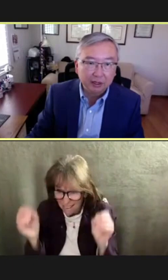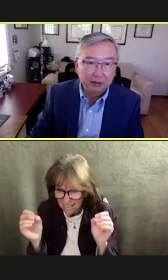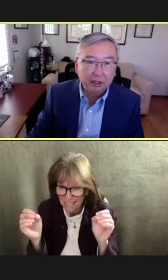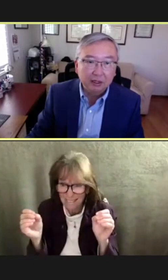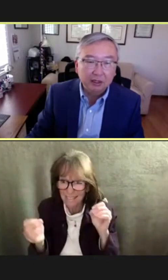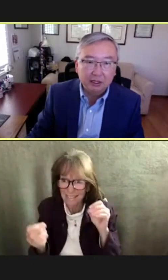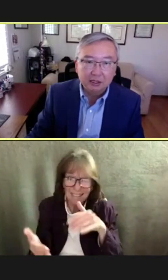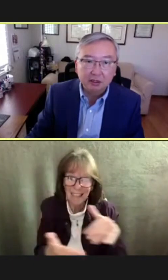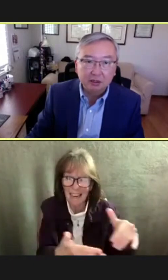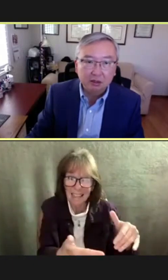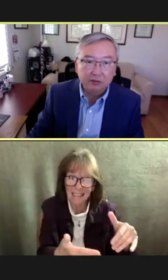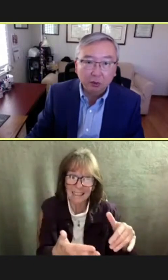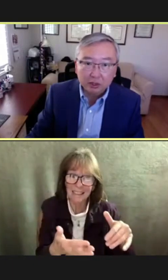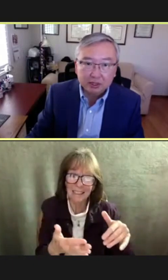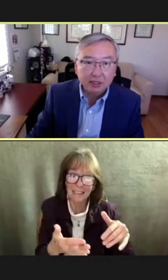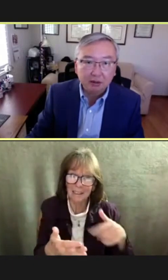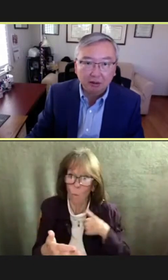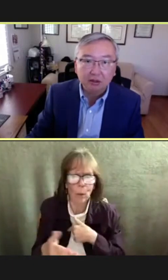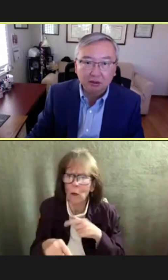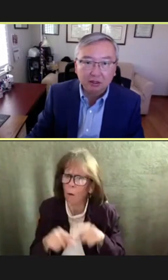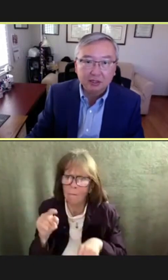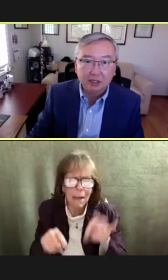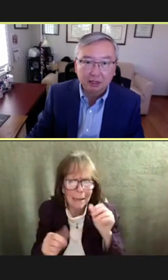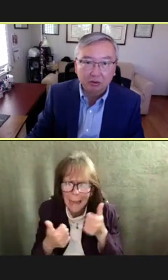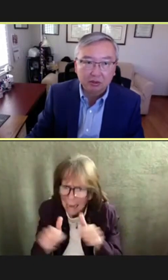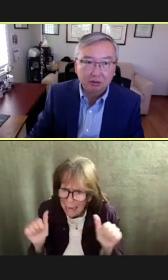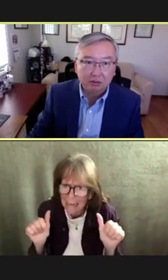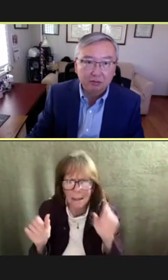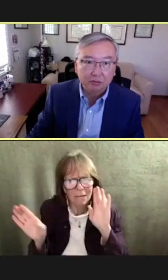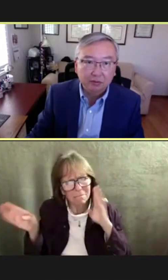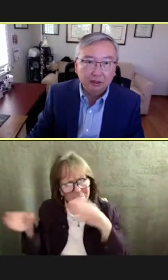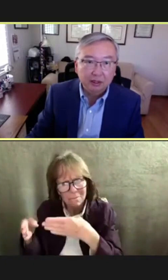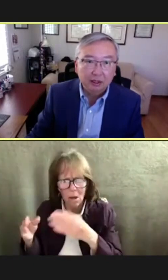identified is focusing on autistic adults.